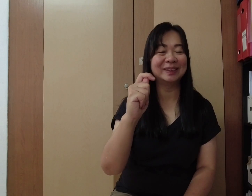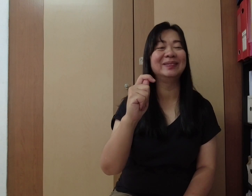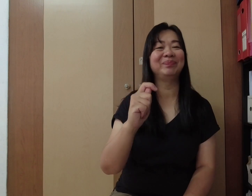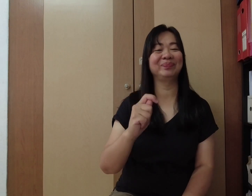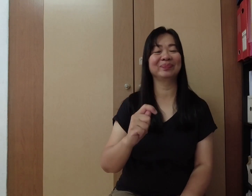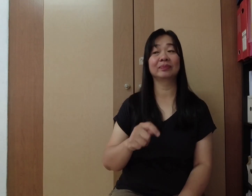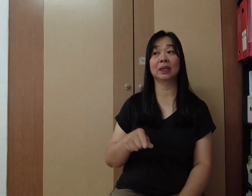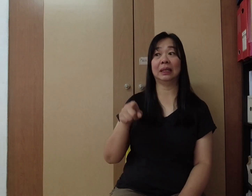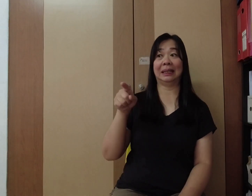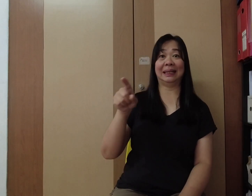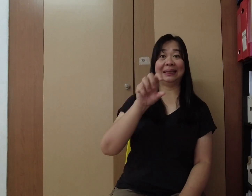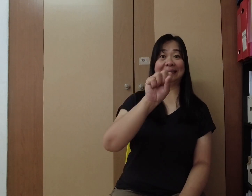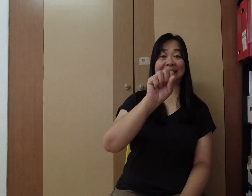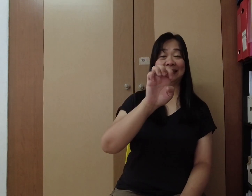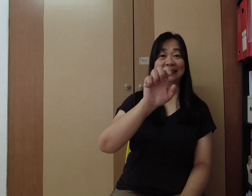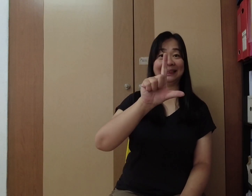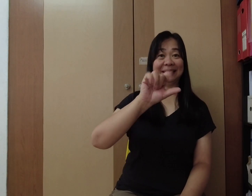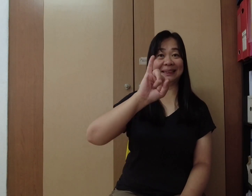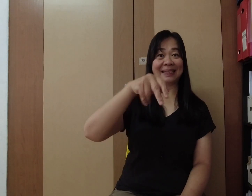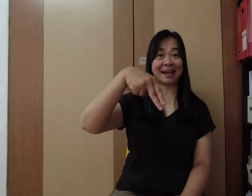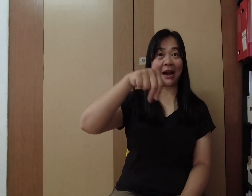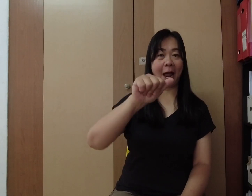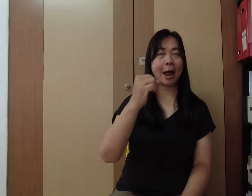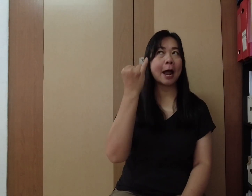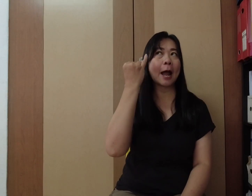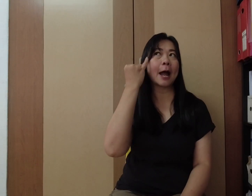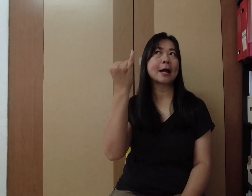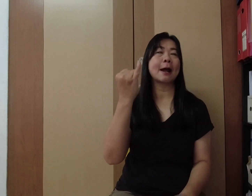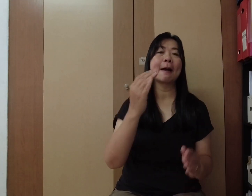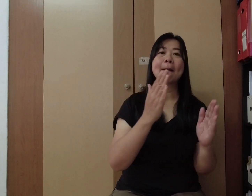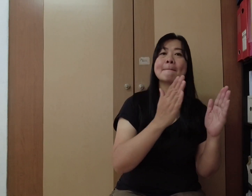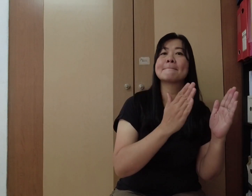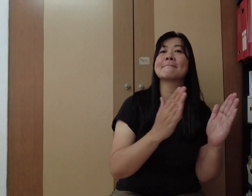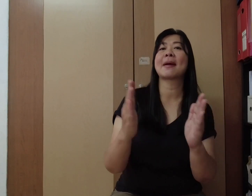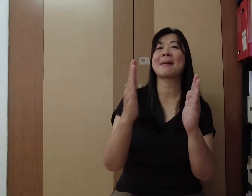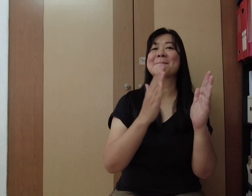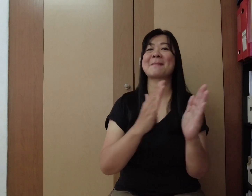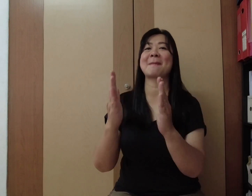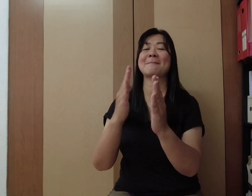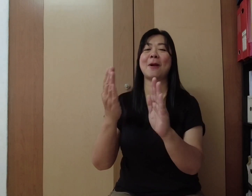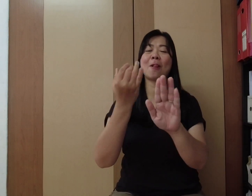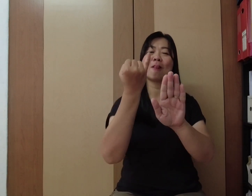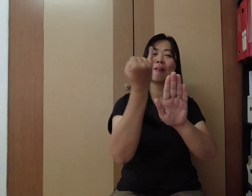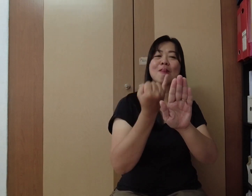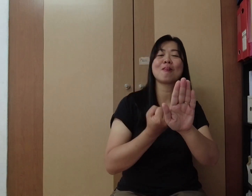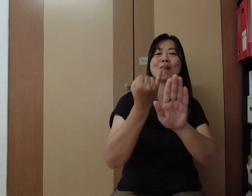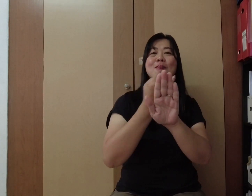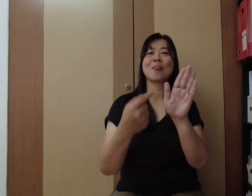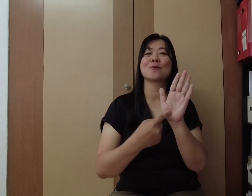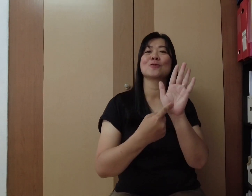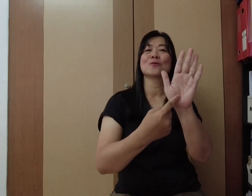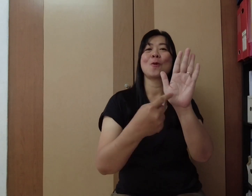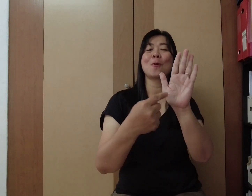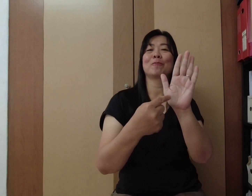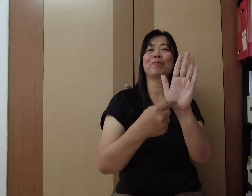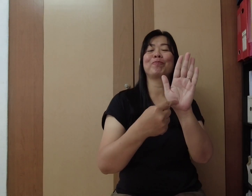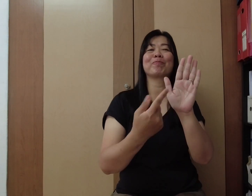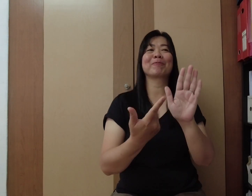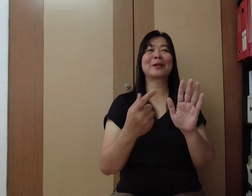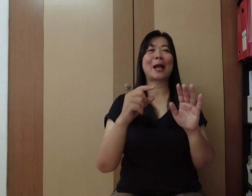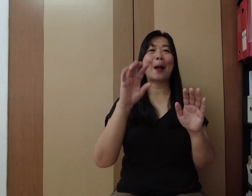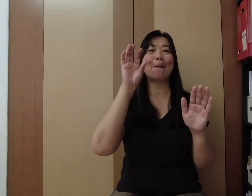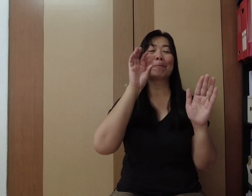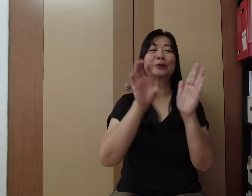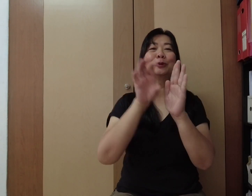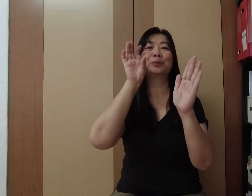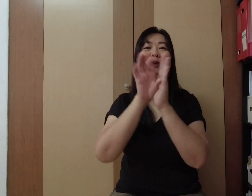to adopt Willis as the company’s official mascot. Selina has